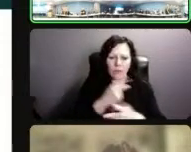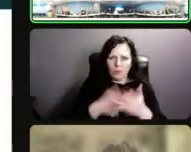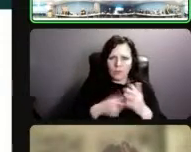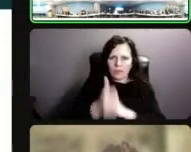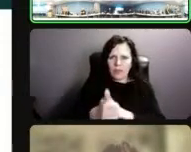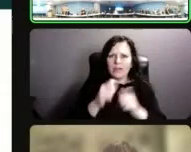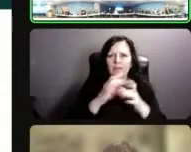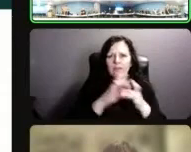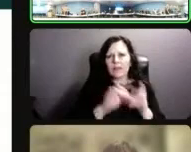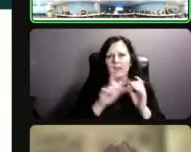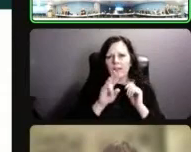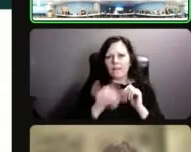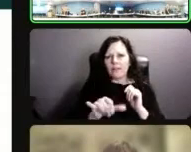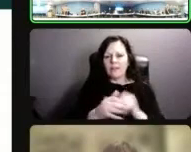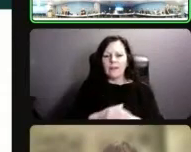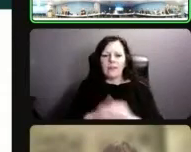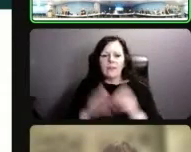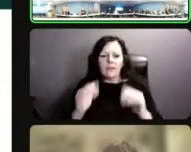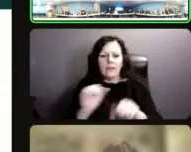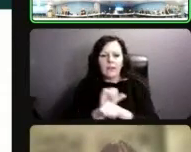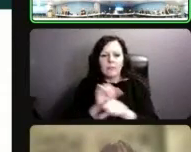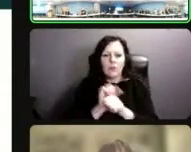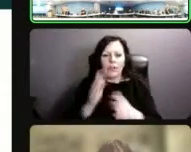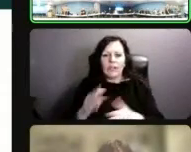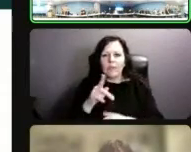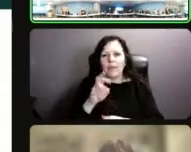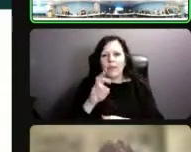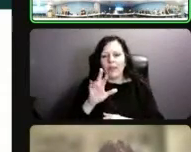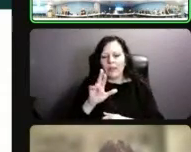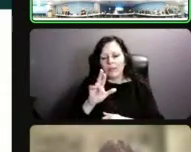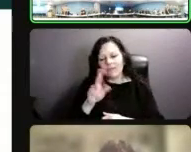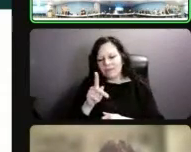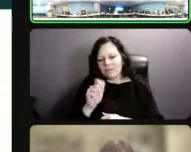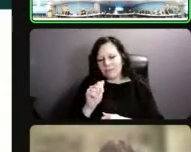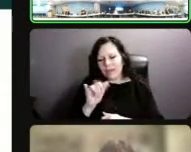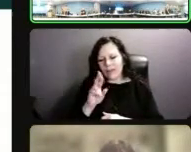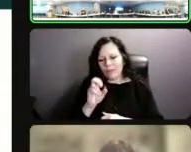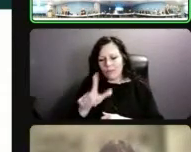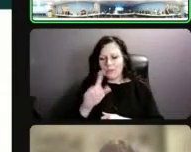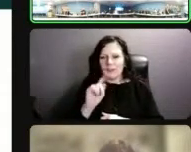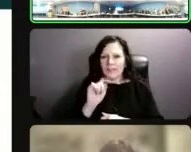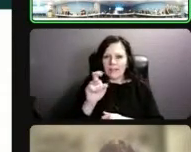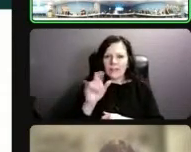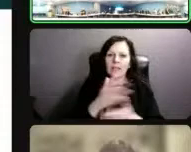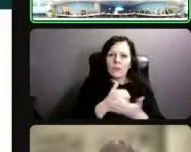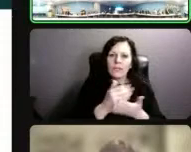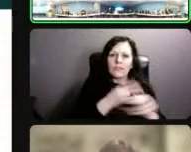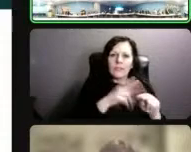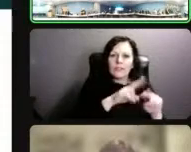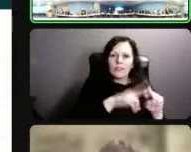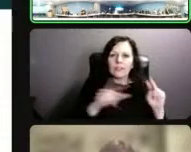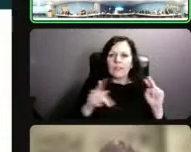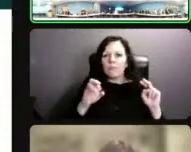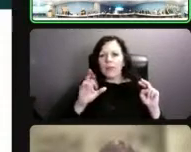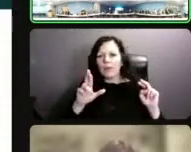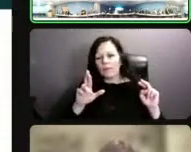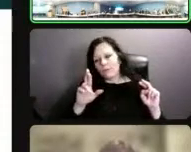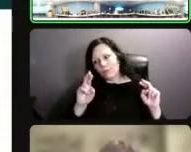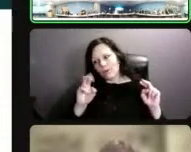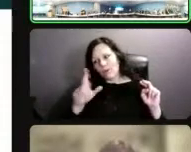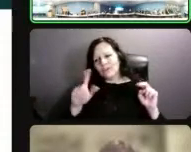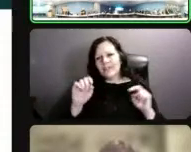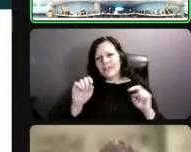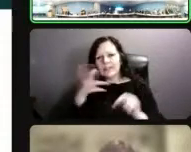MARION COUNTY.